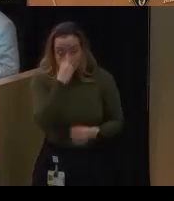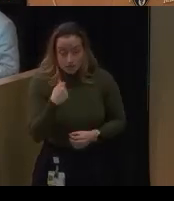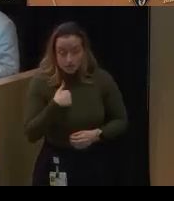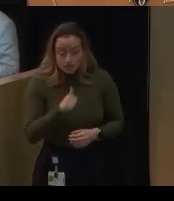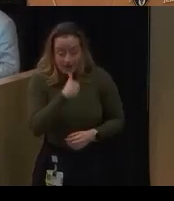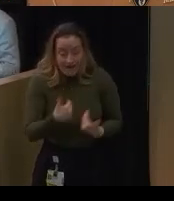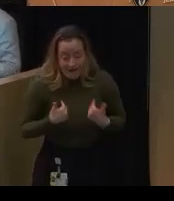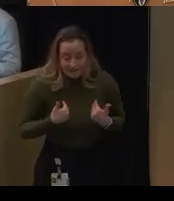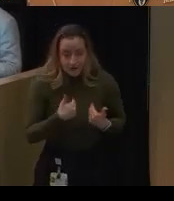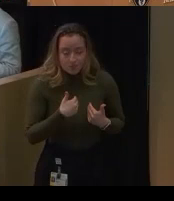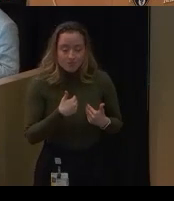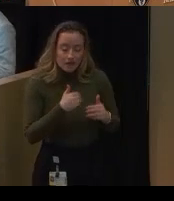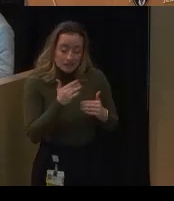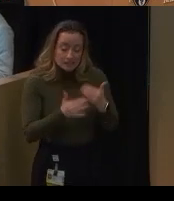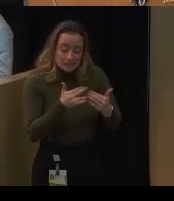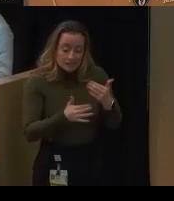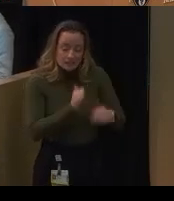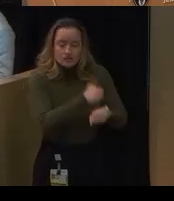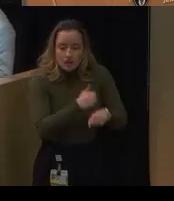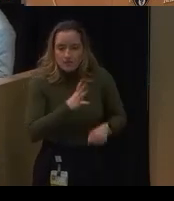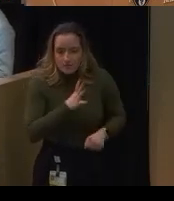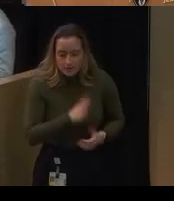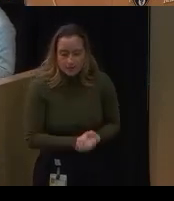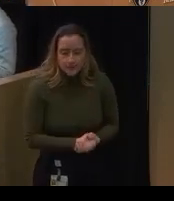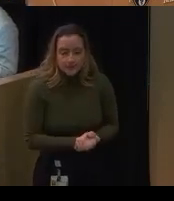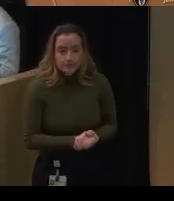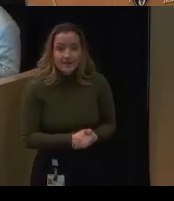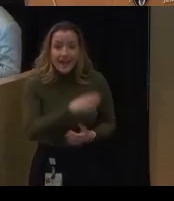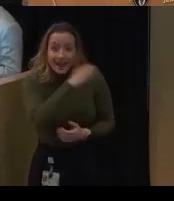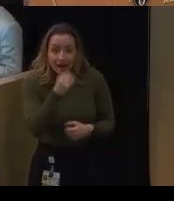were able to set it up and we also wanted to make sure that the the data look good right folks were